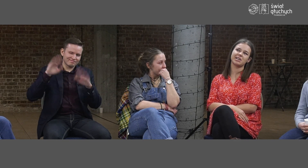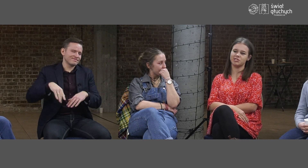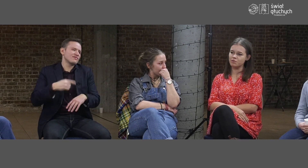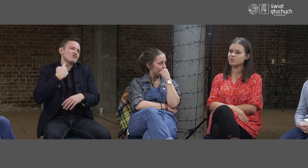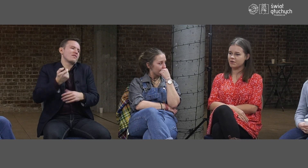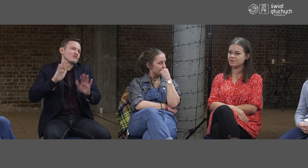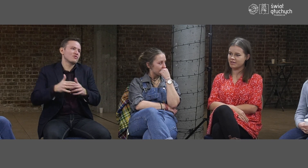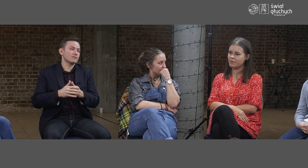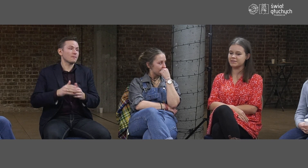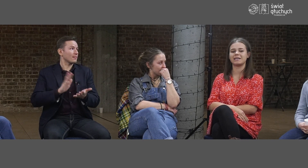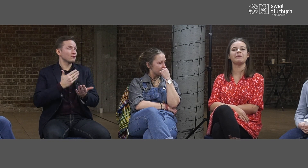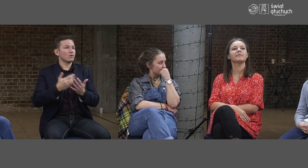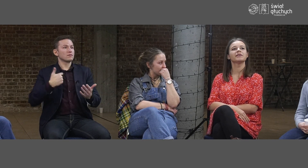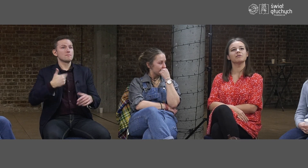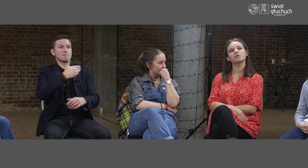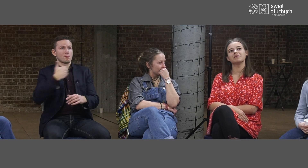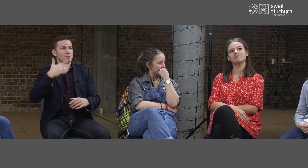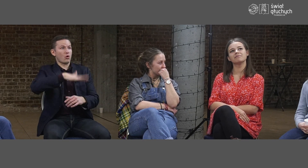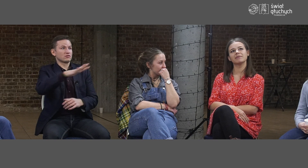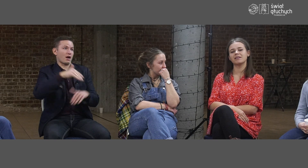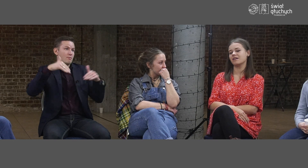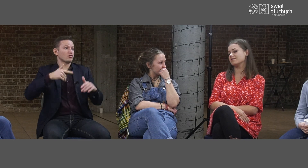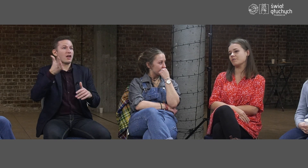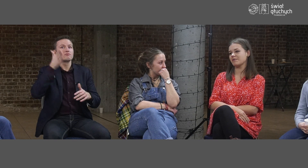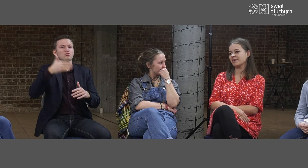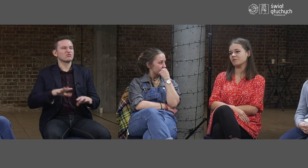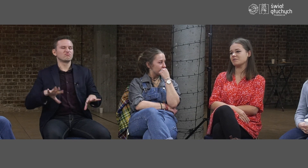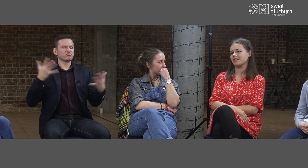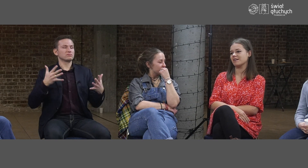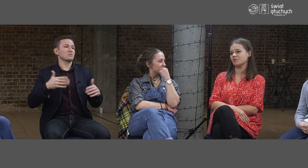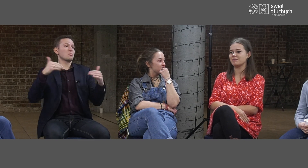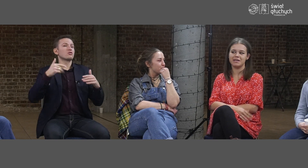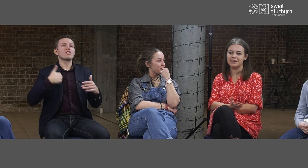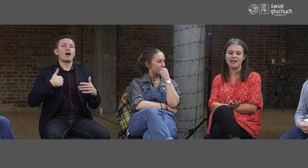when I get really mad at Poland, I think maybe I’ll just be a citizen of the world, or maybe I’ll be American.